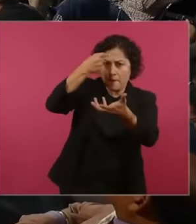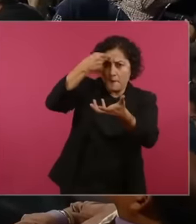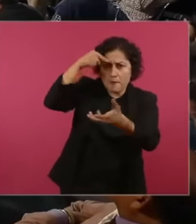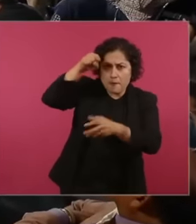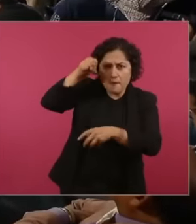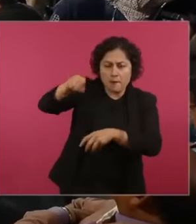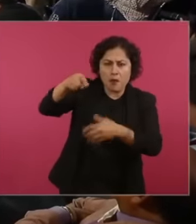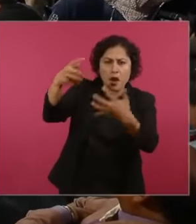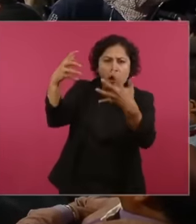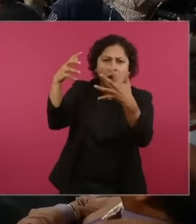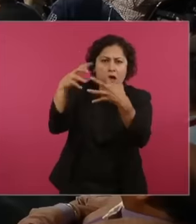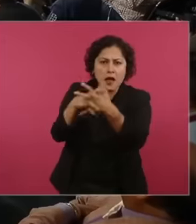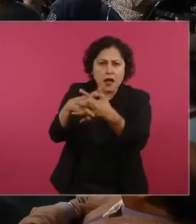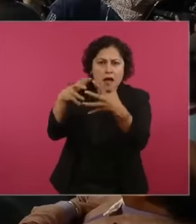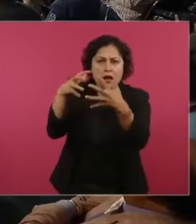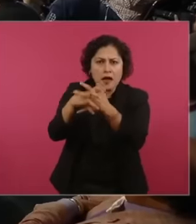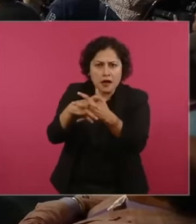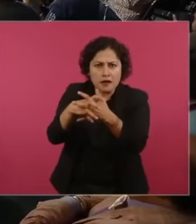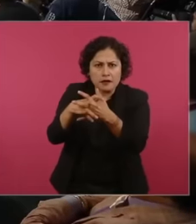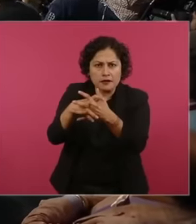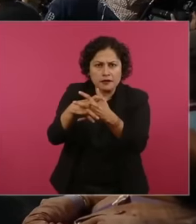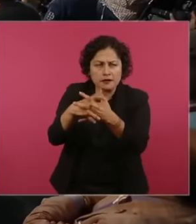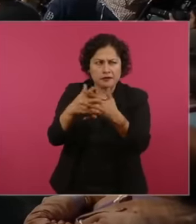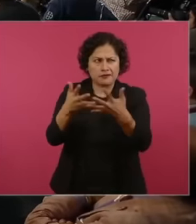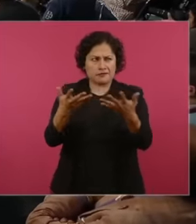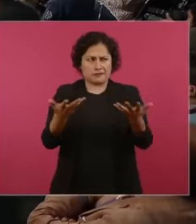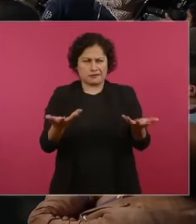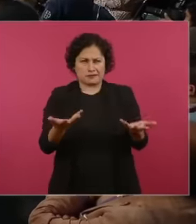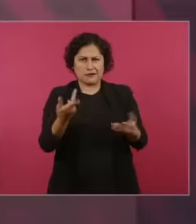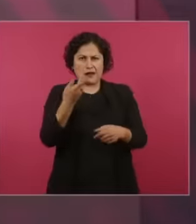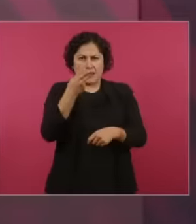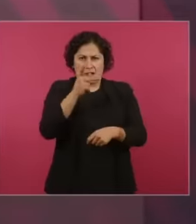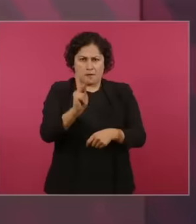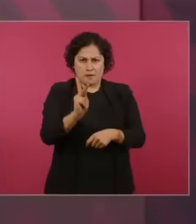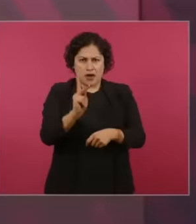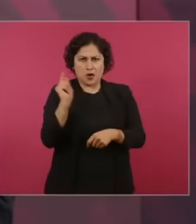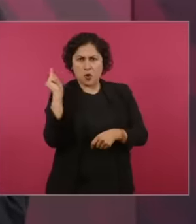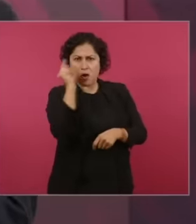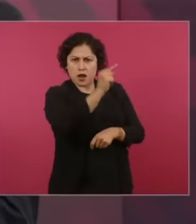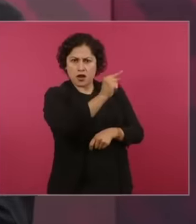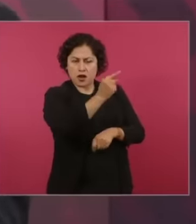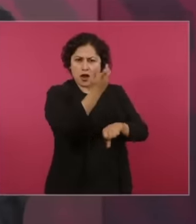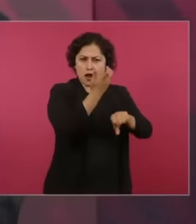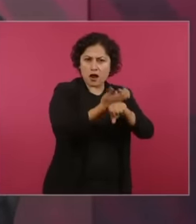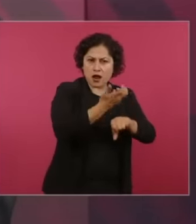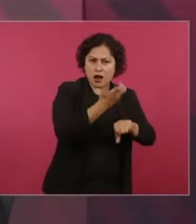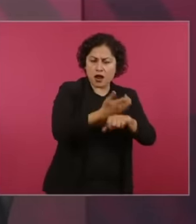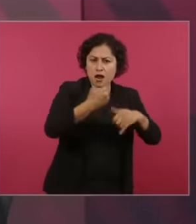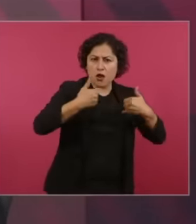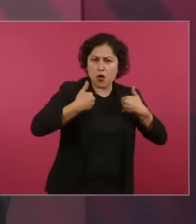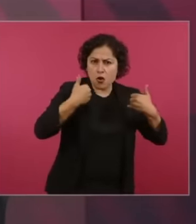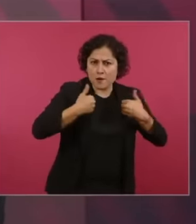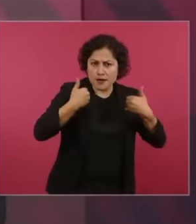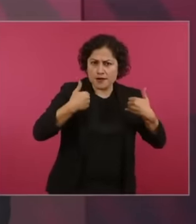funds and resources to care for their young people who are suffering